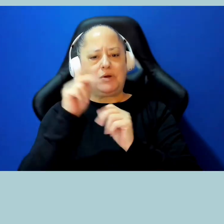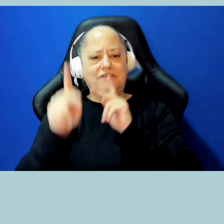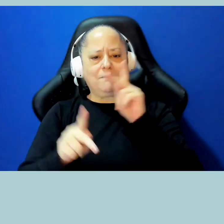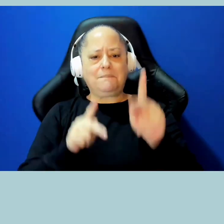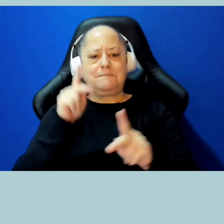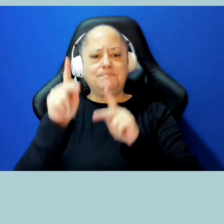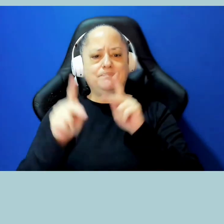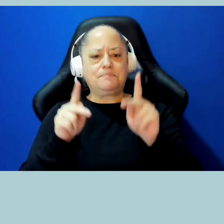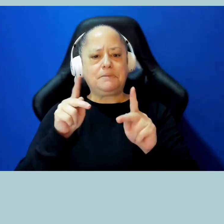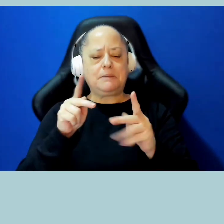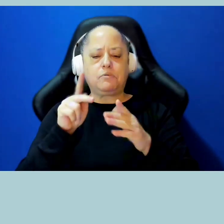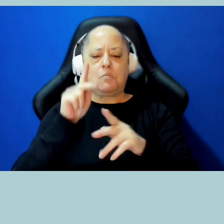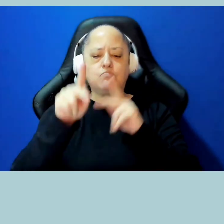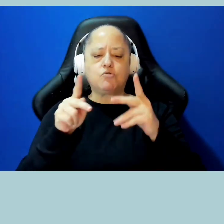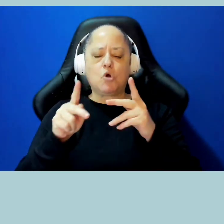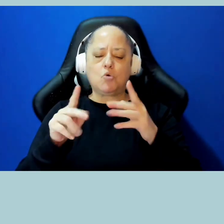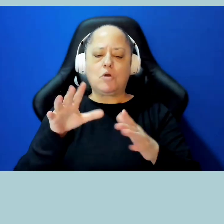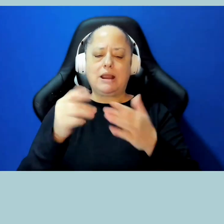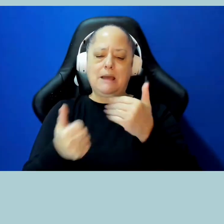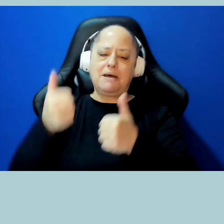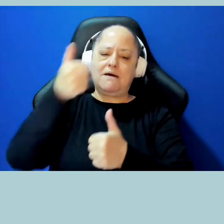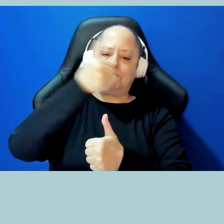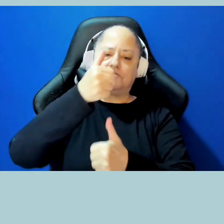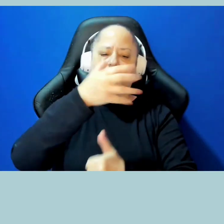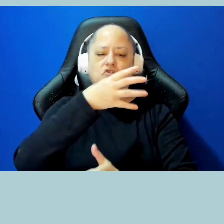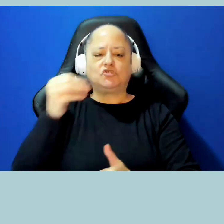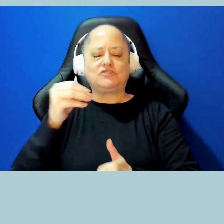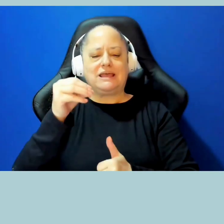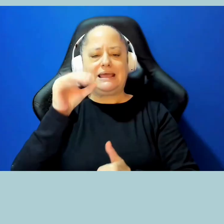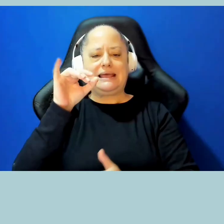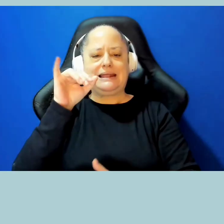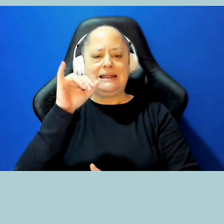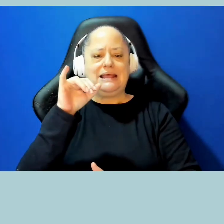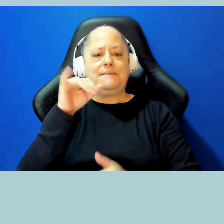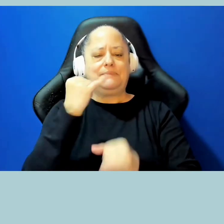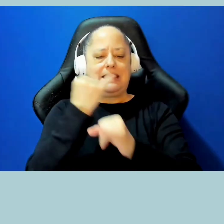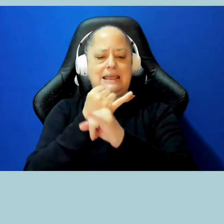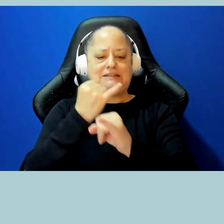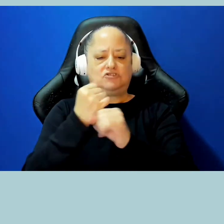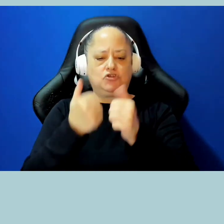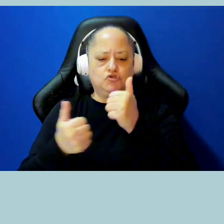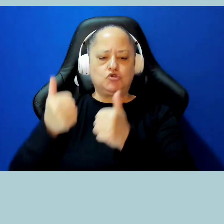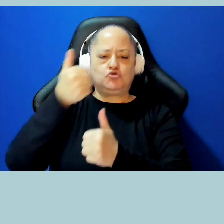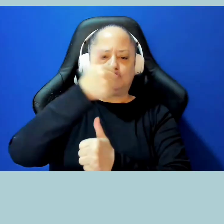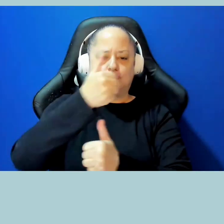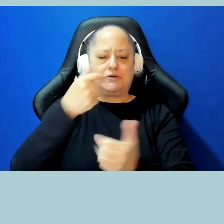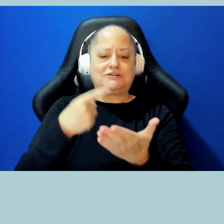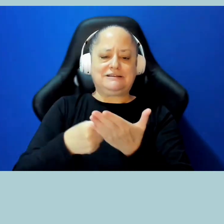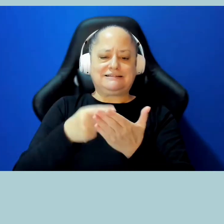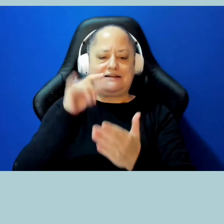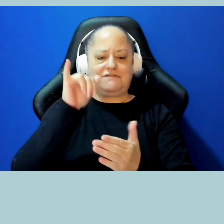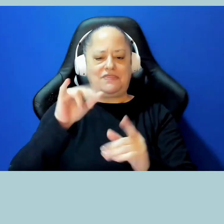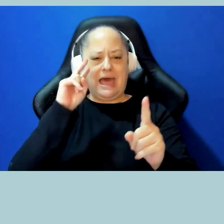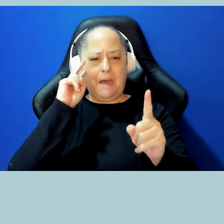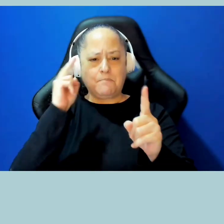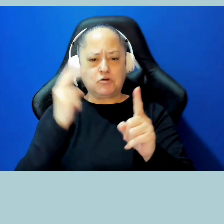program officials all the way up to ice institute directors that as we discuss it and kind of present this perspective that you know many of us know on